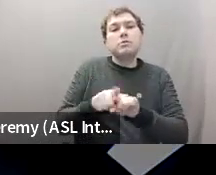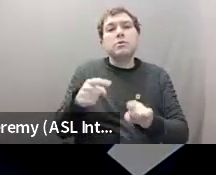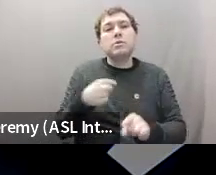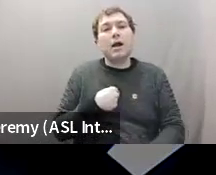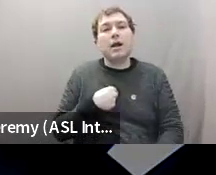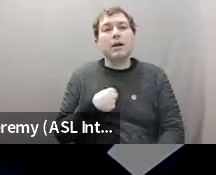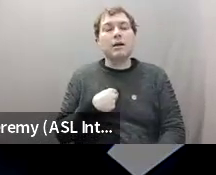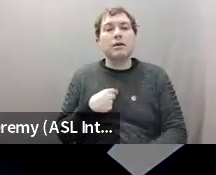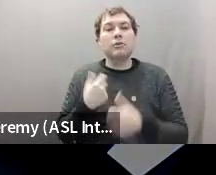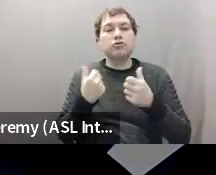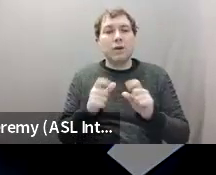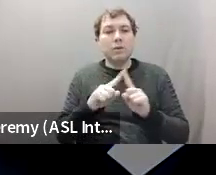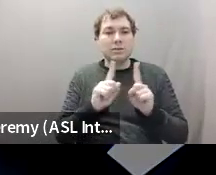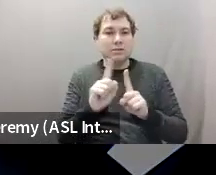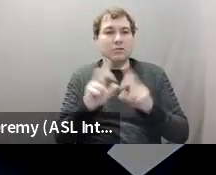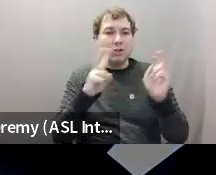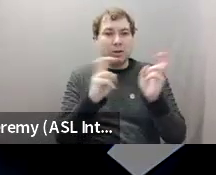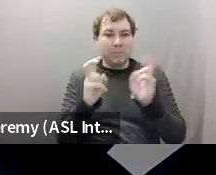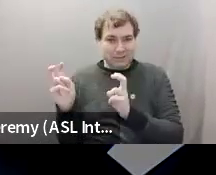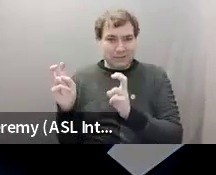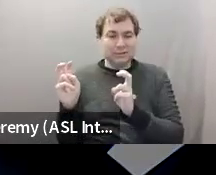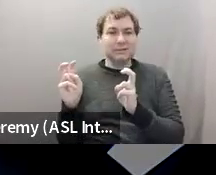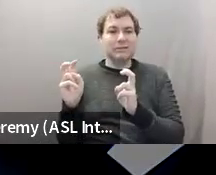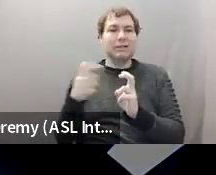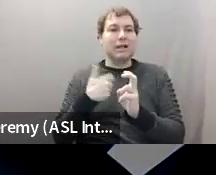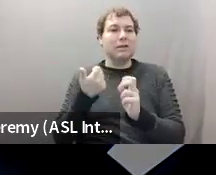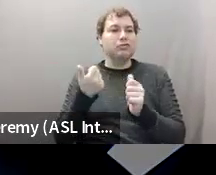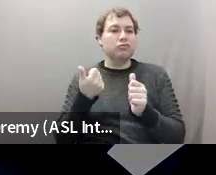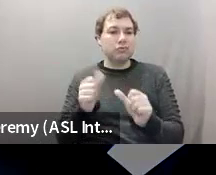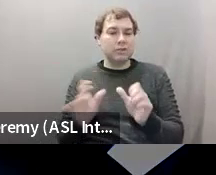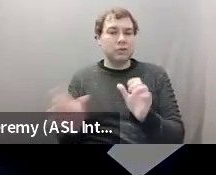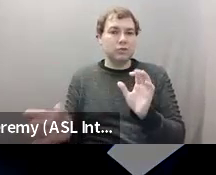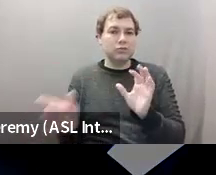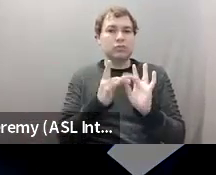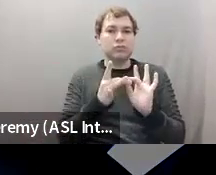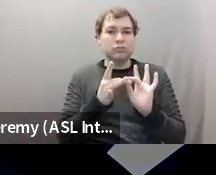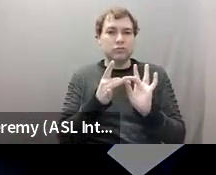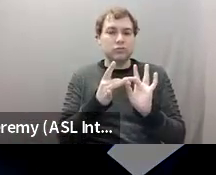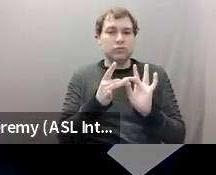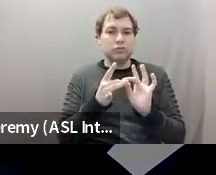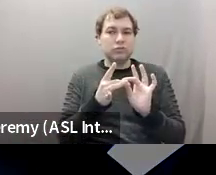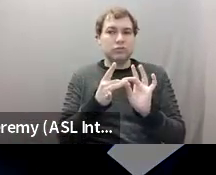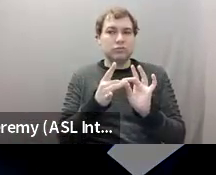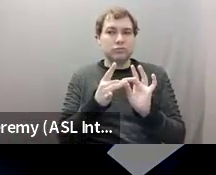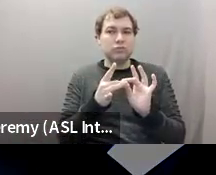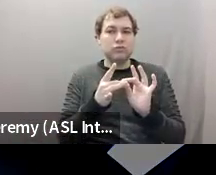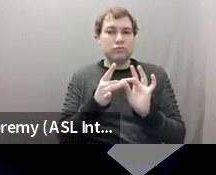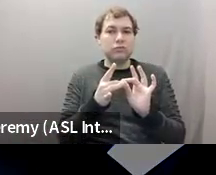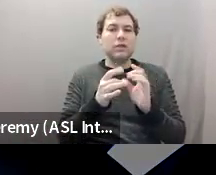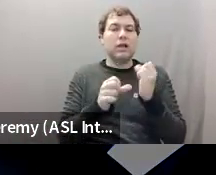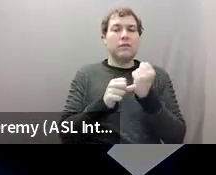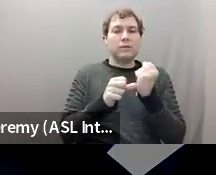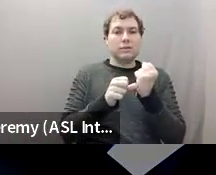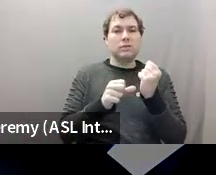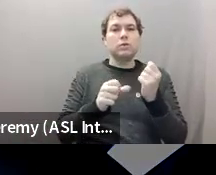Christinne Gray: with every topic that I have. I try to connect them to either advocacy or independent living.